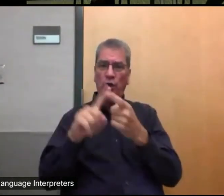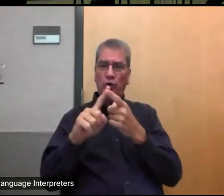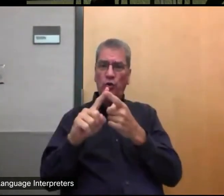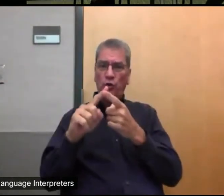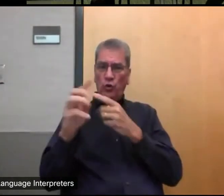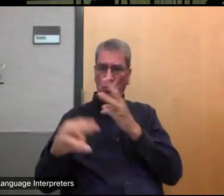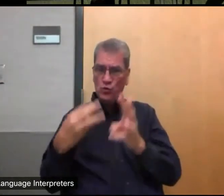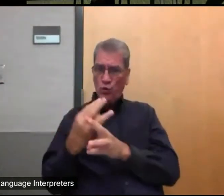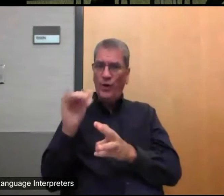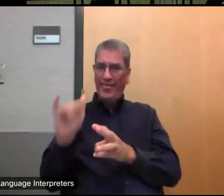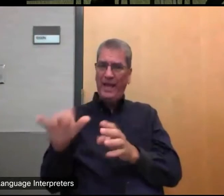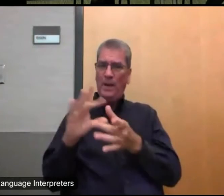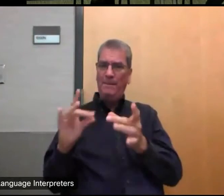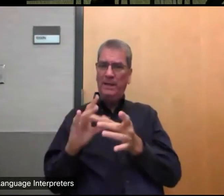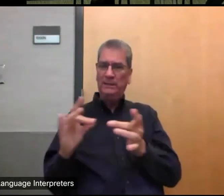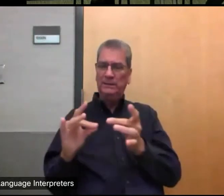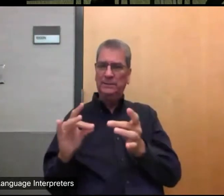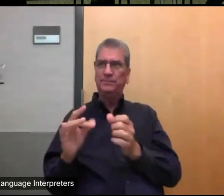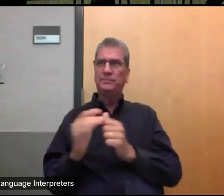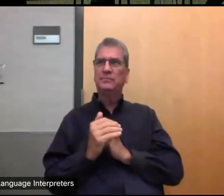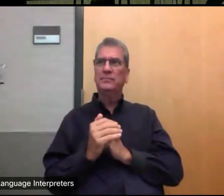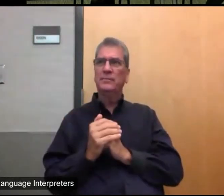that message. message And I think that the other piece I'll just